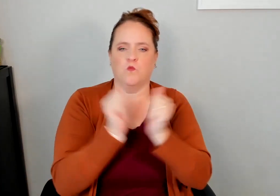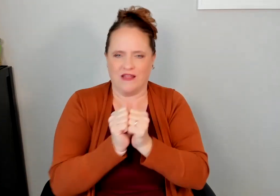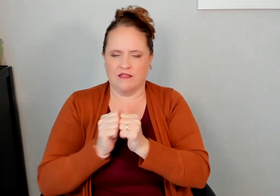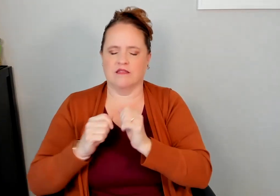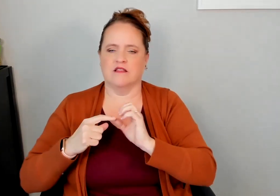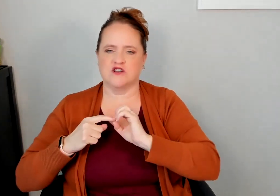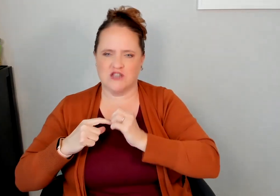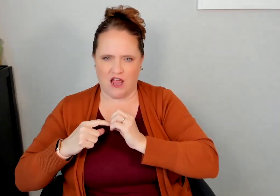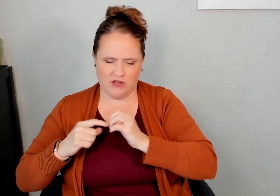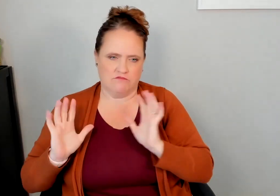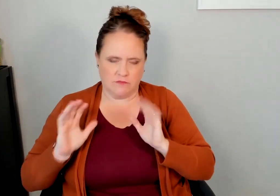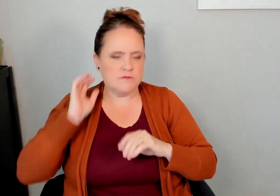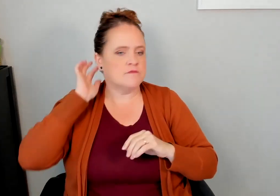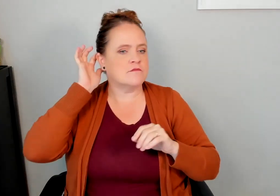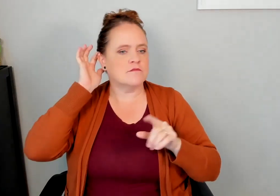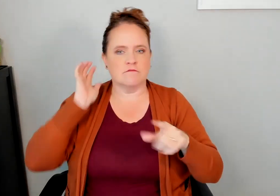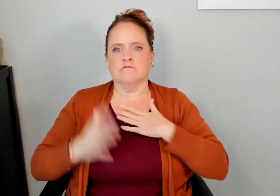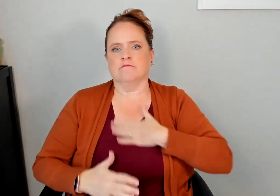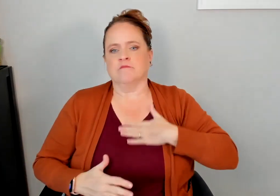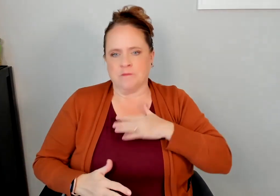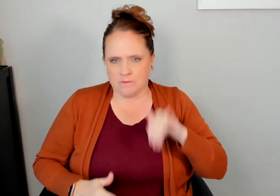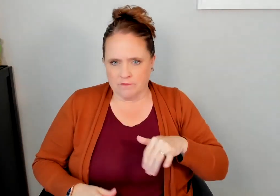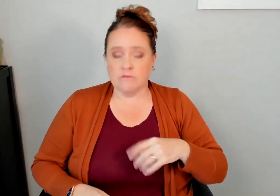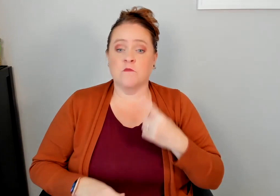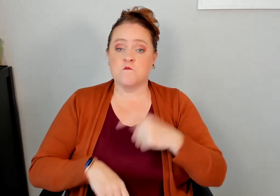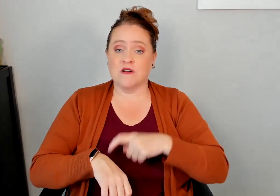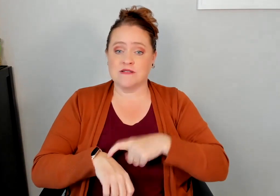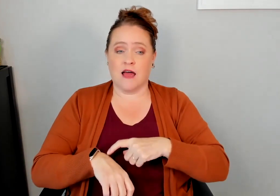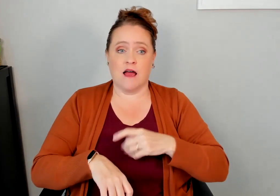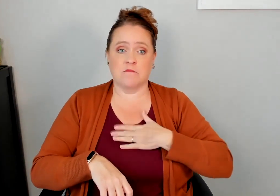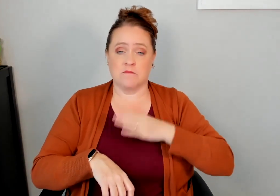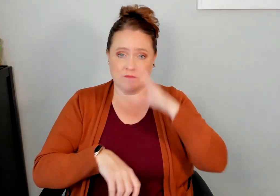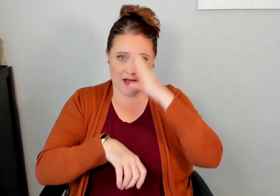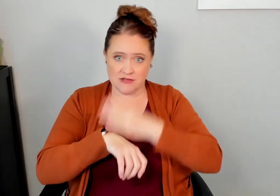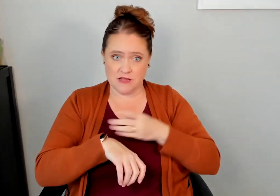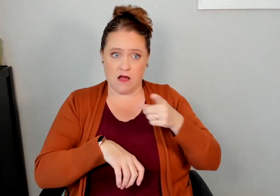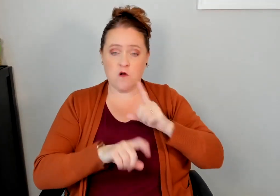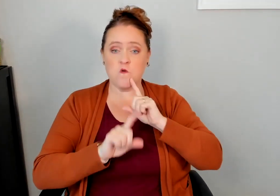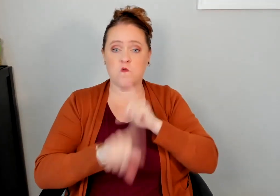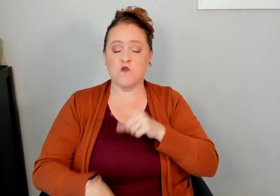with some cherry the grenadine so they really enjoyed ordering that one time travis had